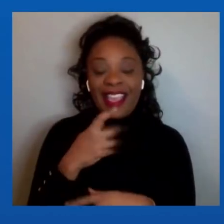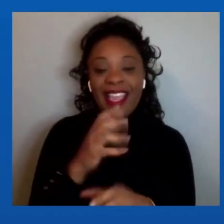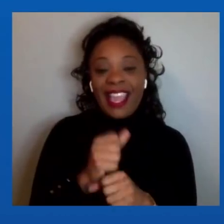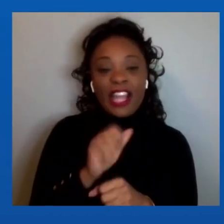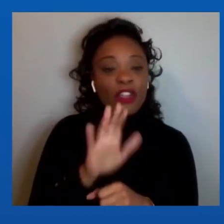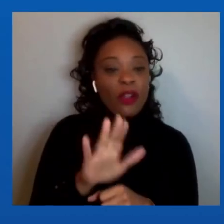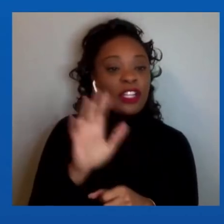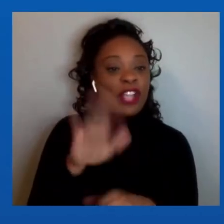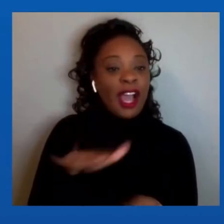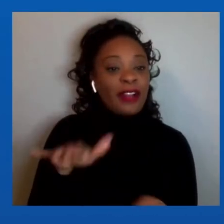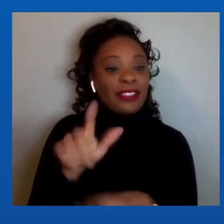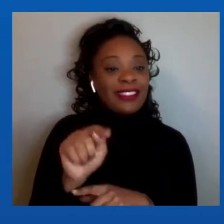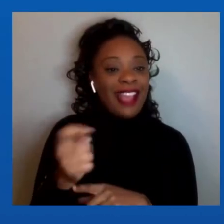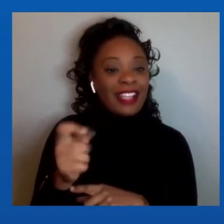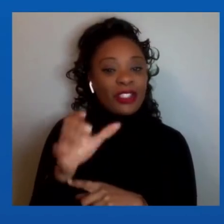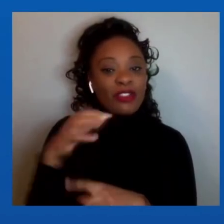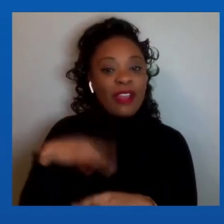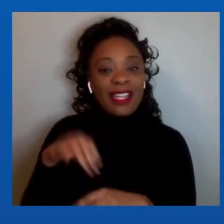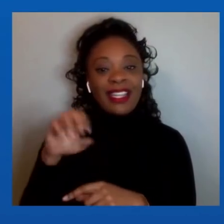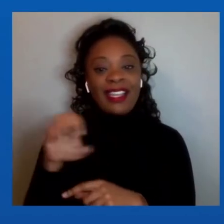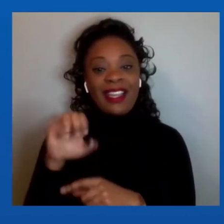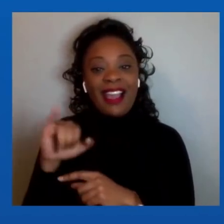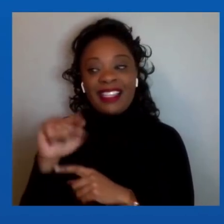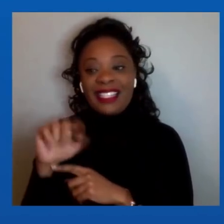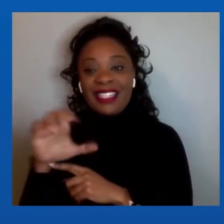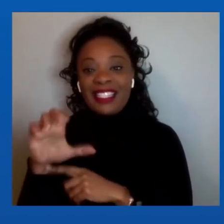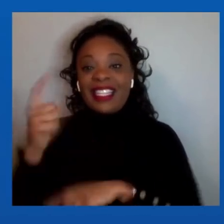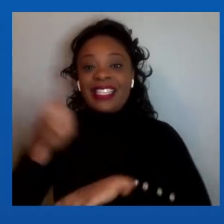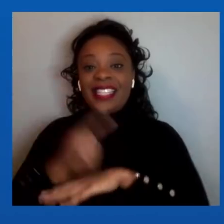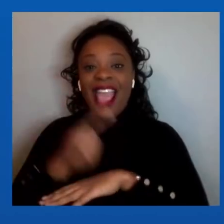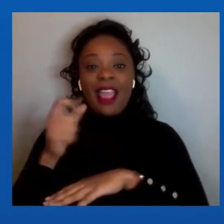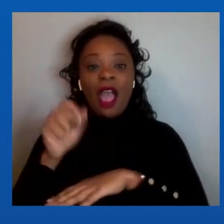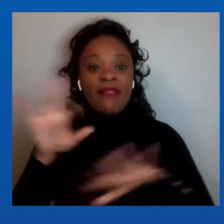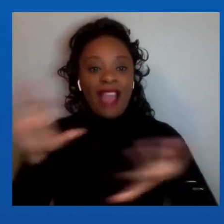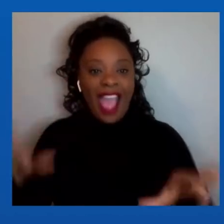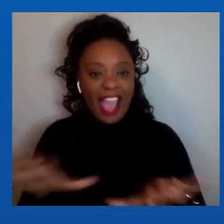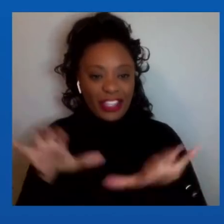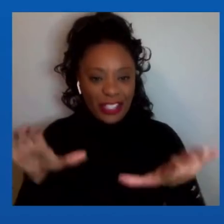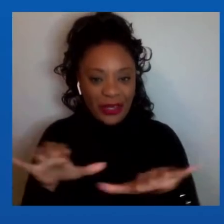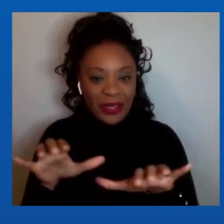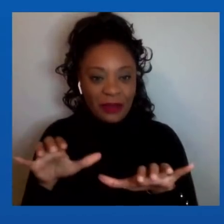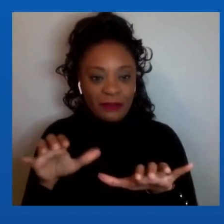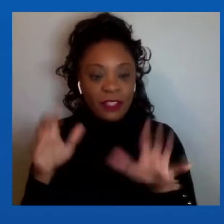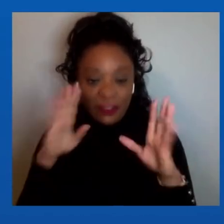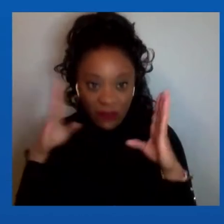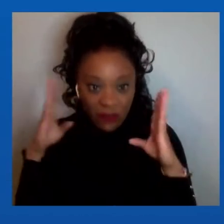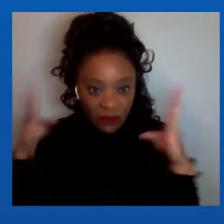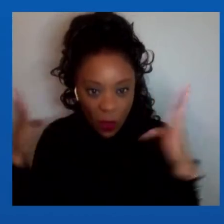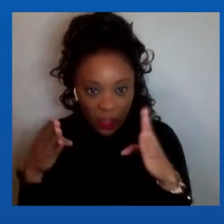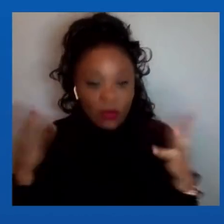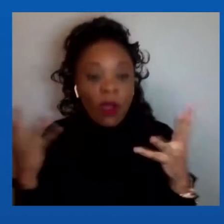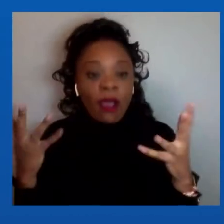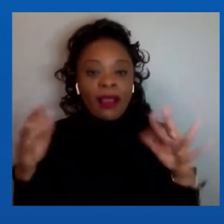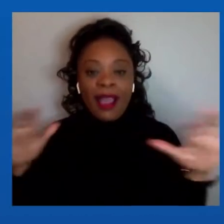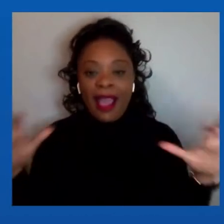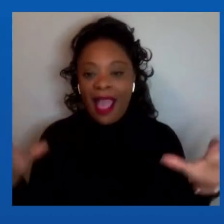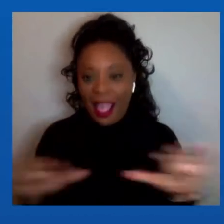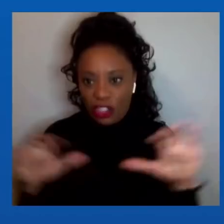EITC Day of action with the focus on action. The American Rescue Plan